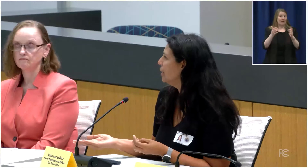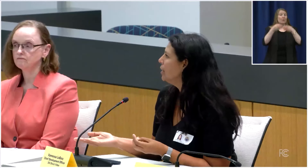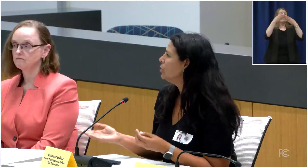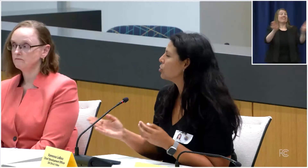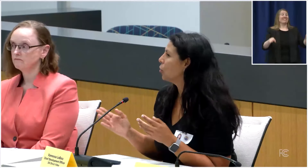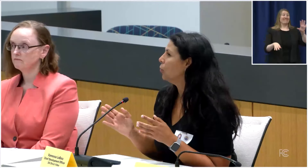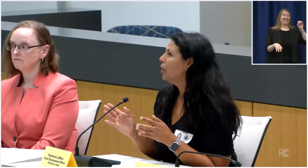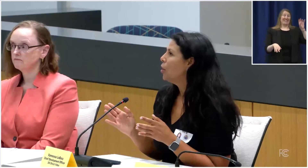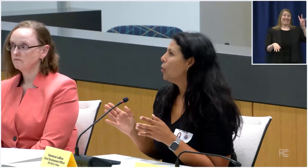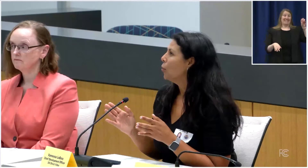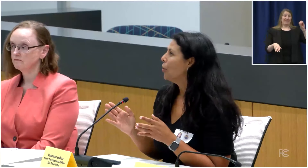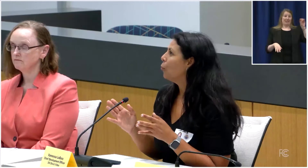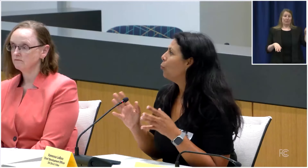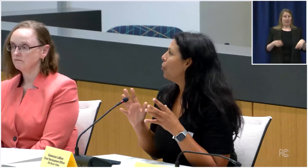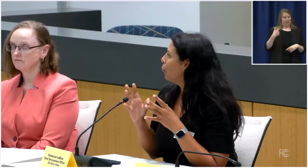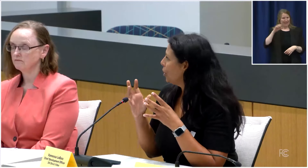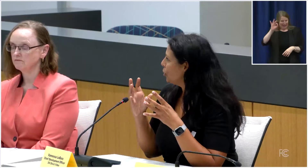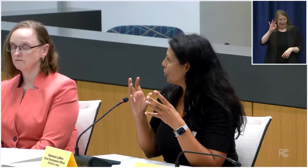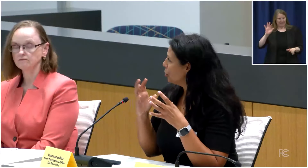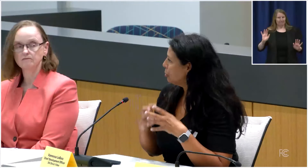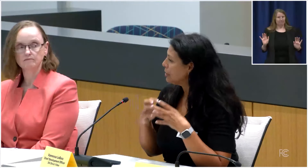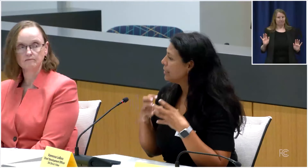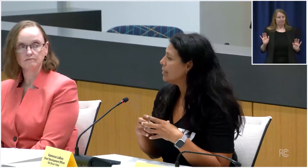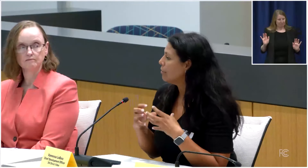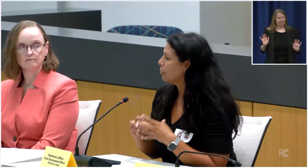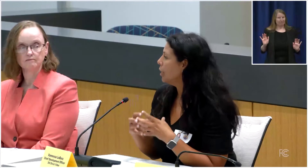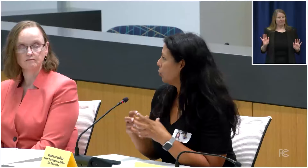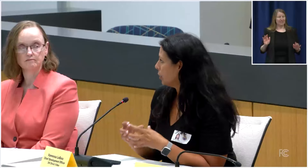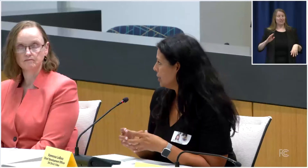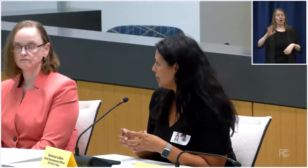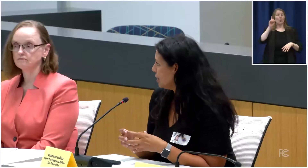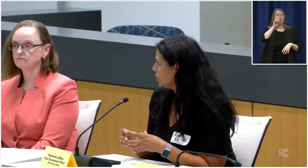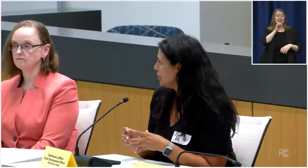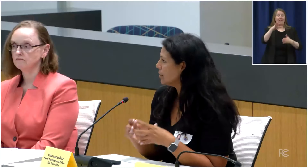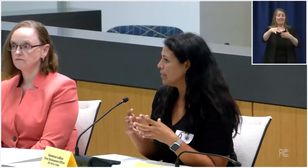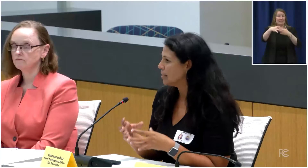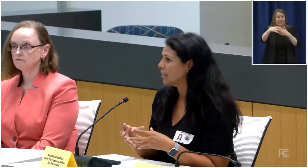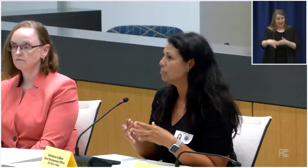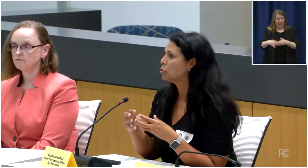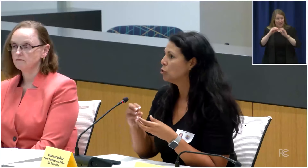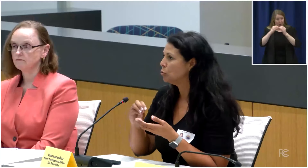THINGS REDUCE TURNOVER WE HAVE A 9% TURNOVER RATE IN OUR CONTACT CENTER AS